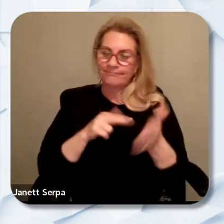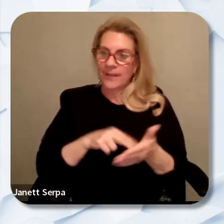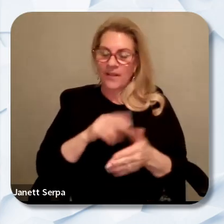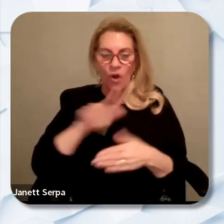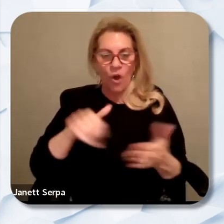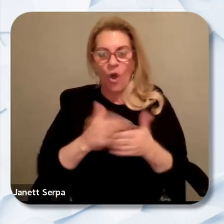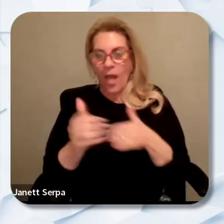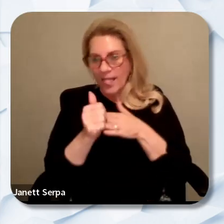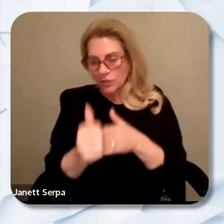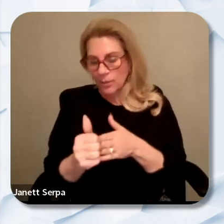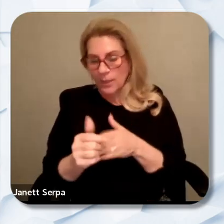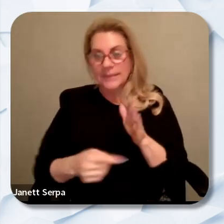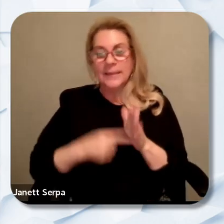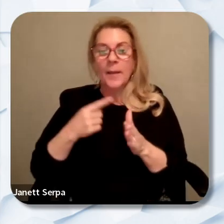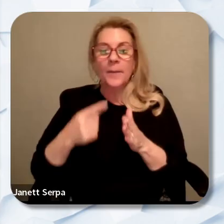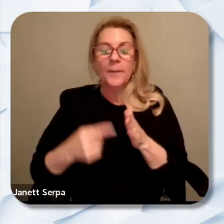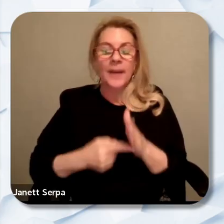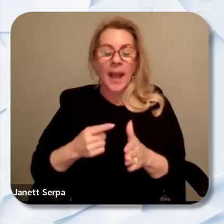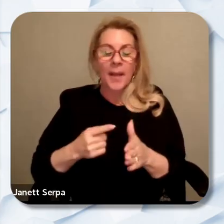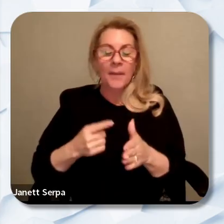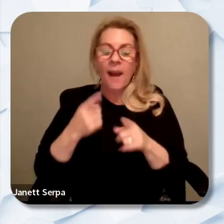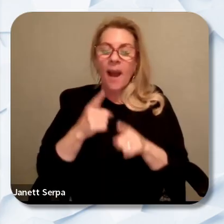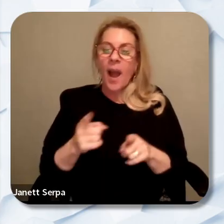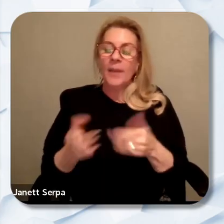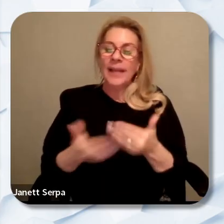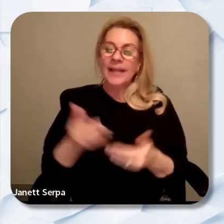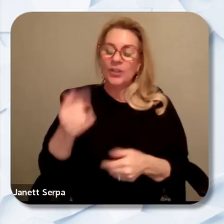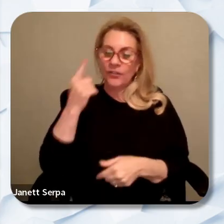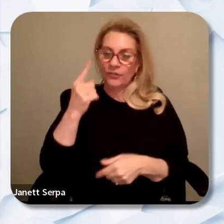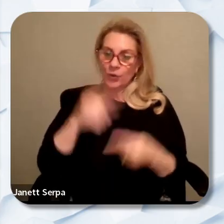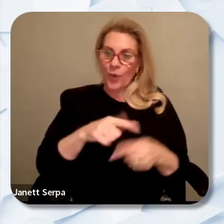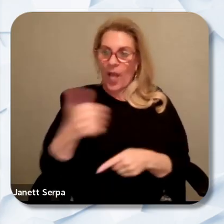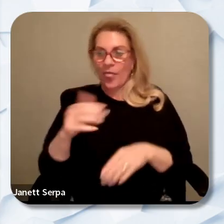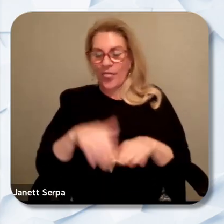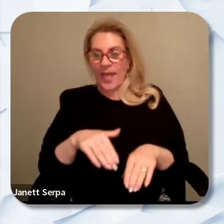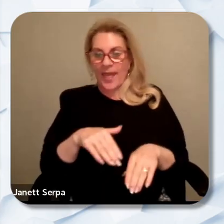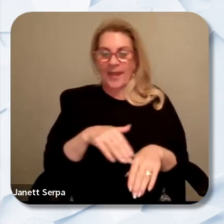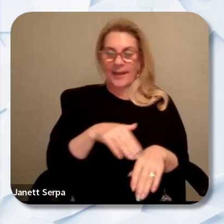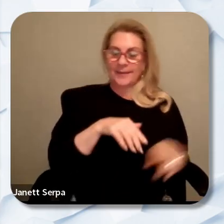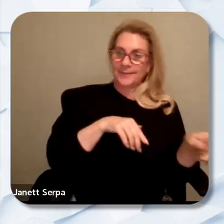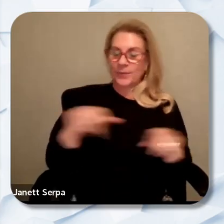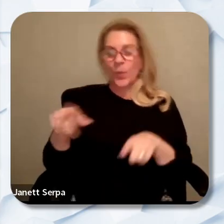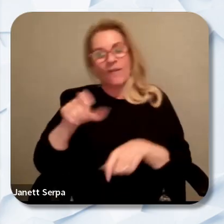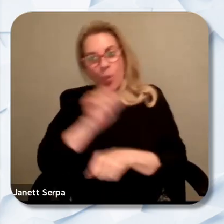And so sometimes it comes more naturally to some of us than others and so we have to work it. the